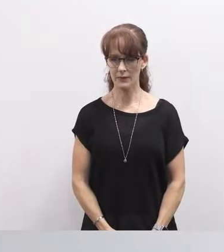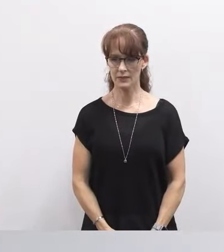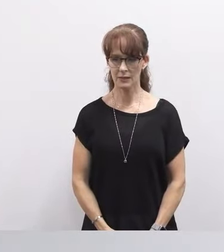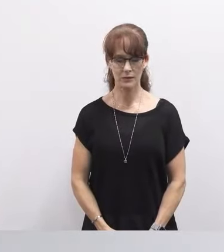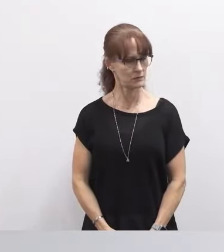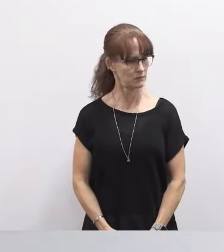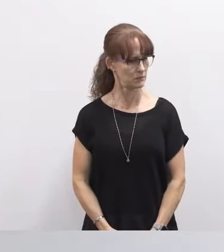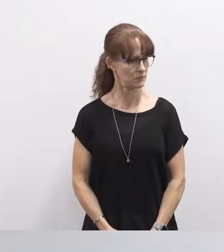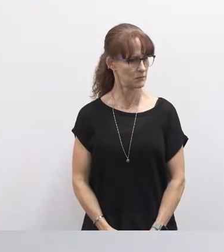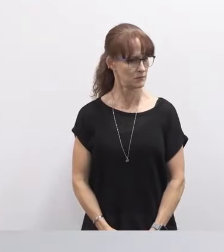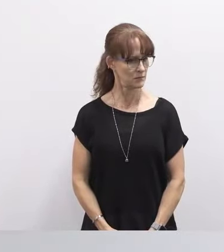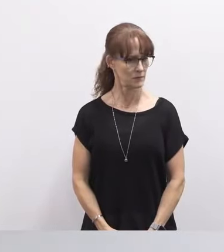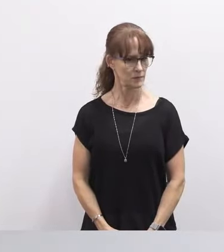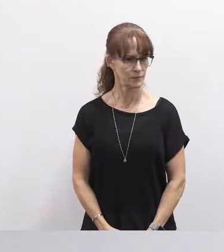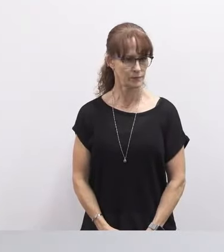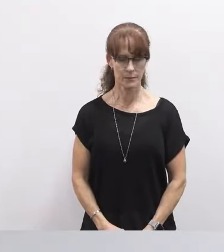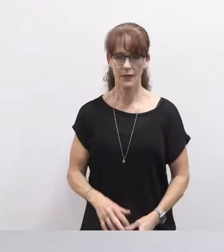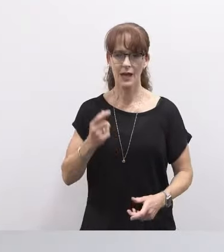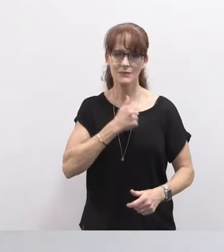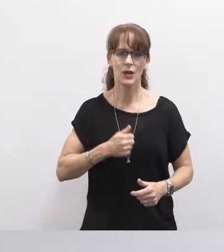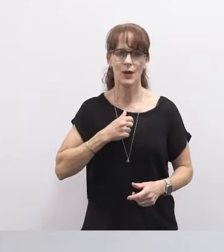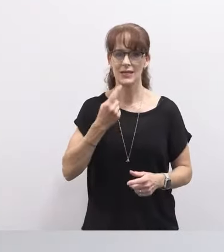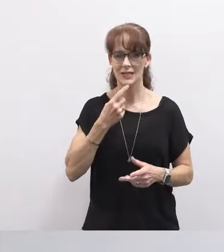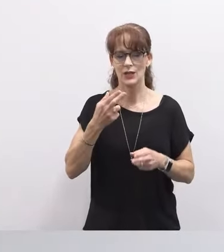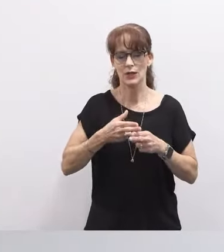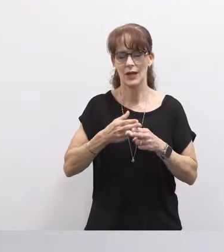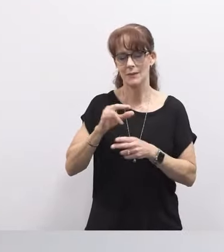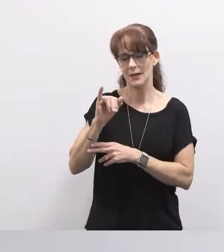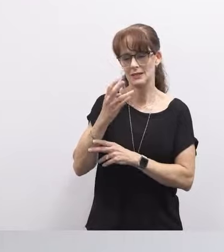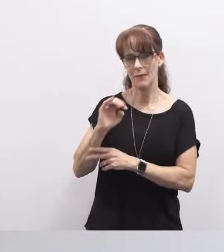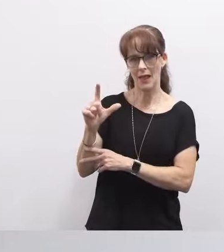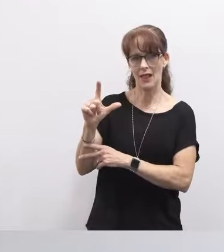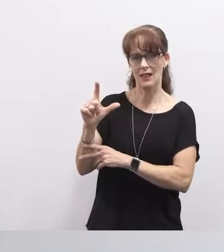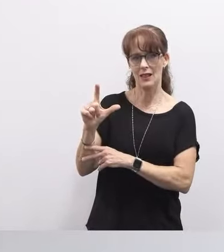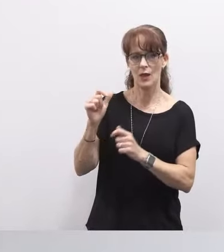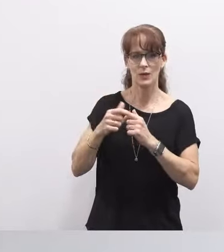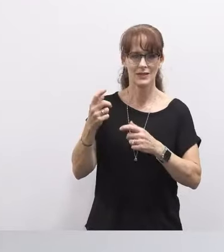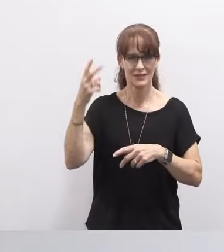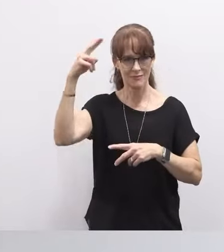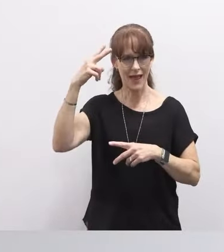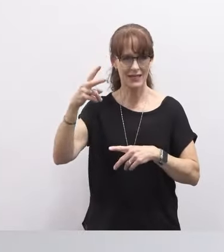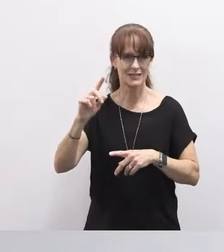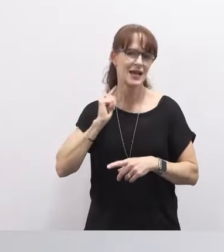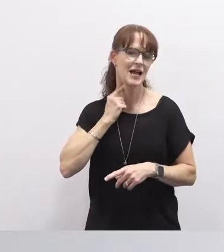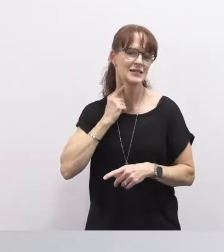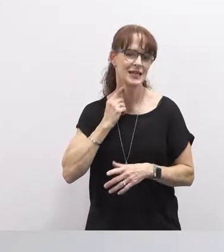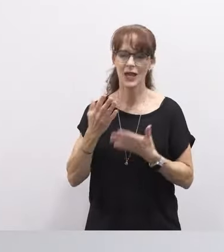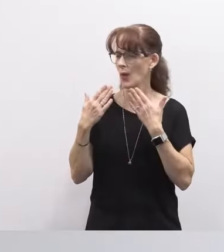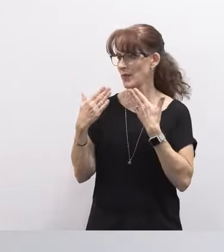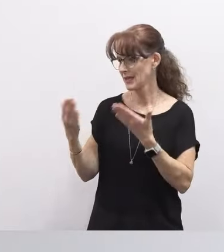Sorry, Isabelle I said your name with a Spanish accent. I said Isabelle. Thank you for that.